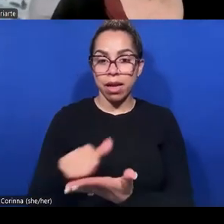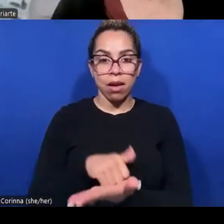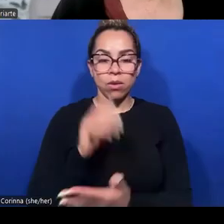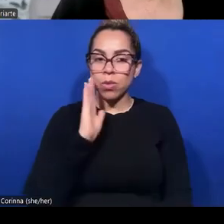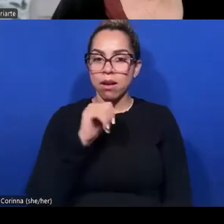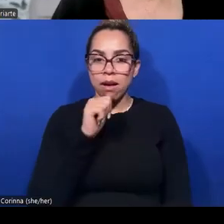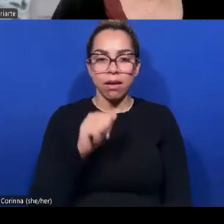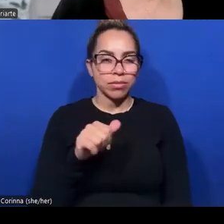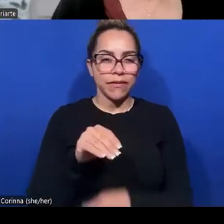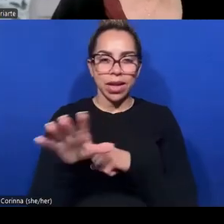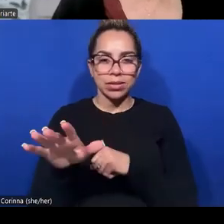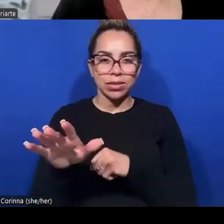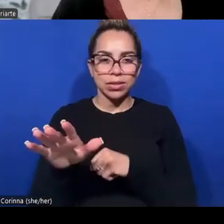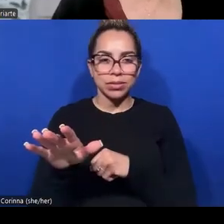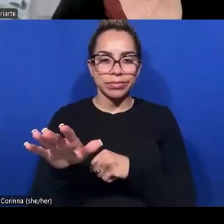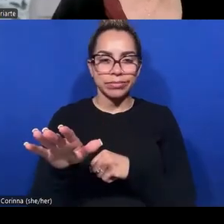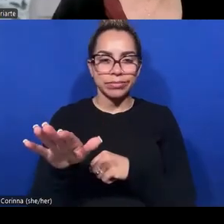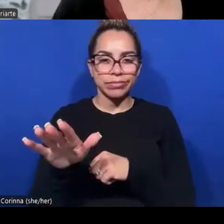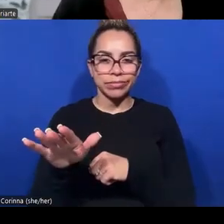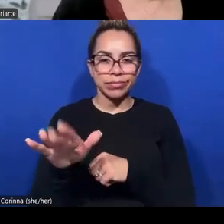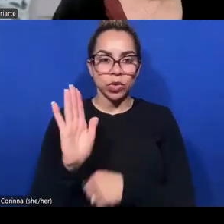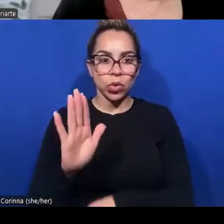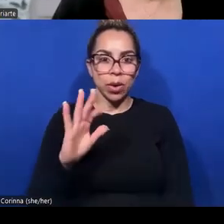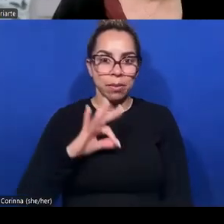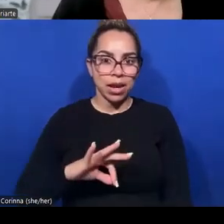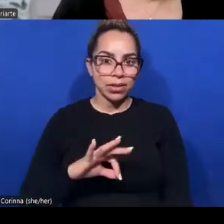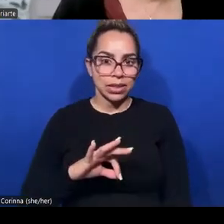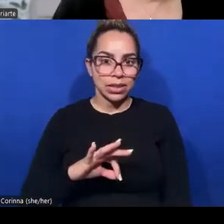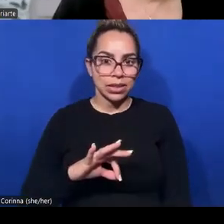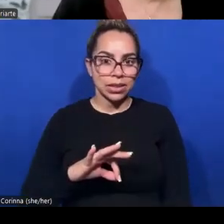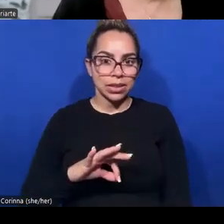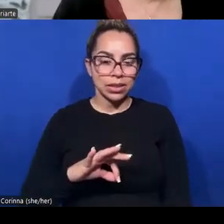your, your, you know, the, your benefits if you're getting any benefits through,